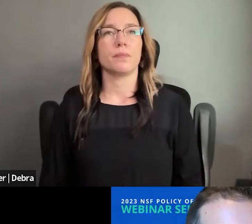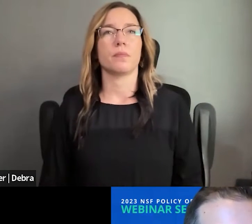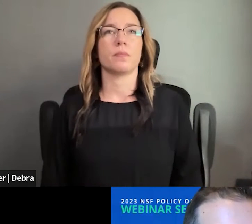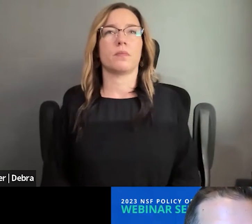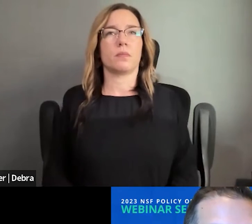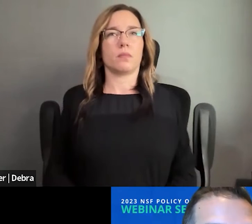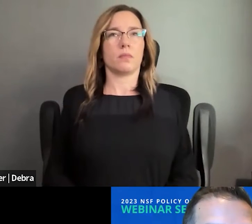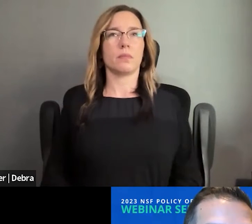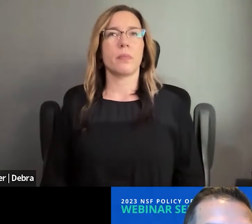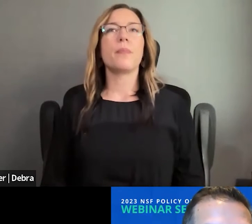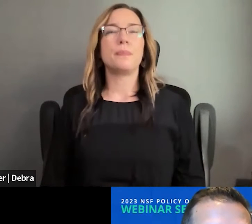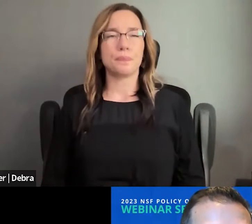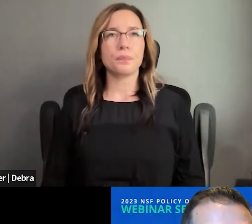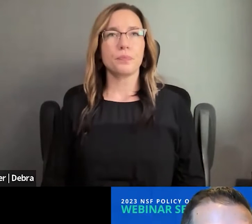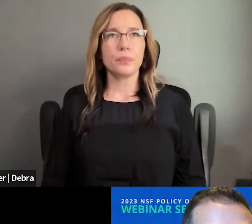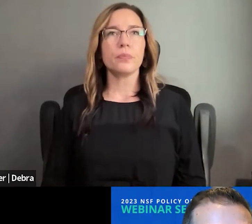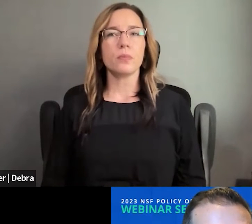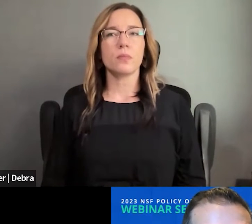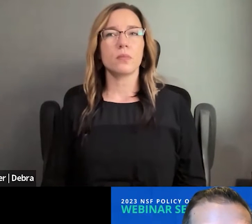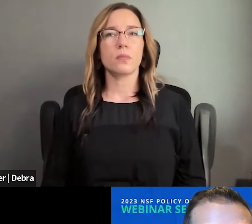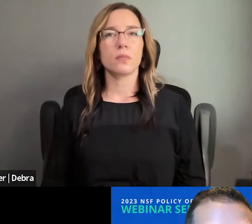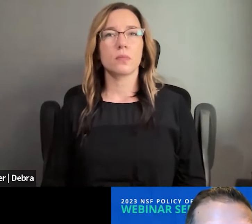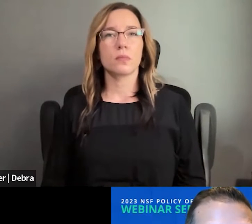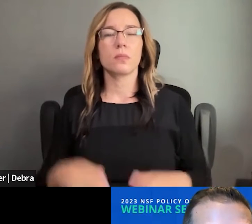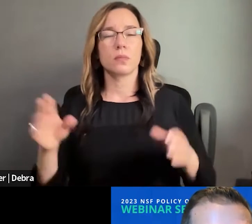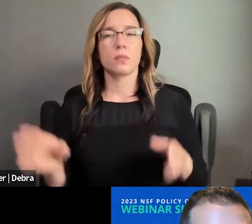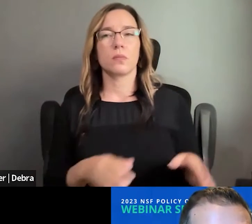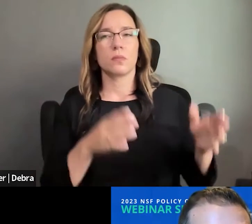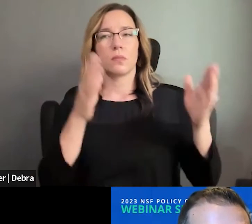Jeremy Leffler: Next question comes under the individual eligibility.